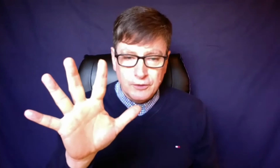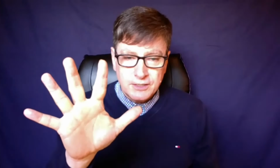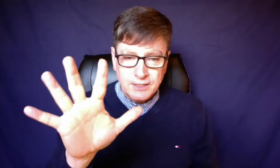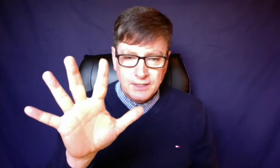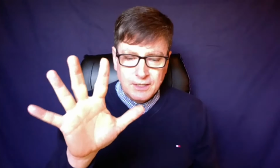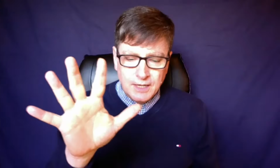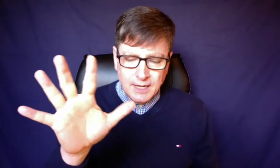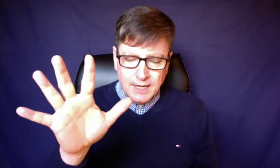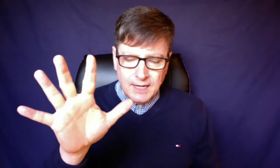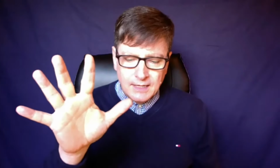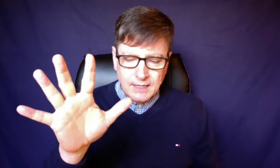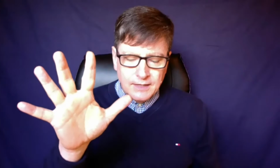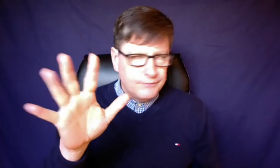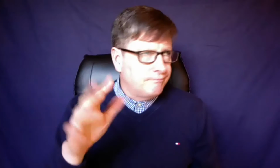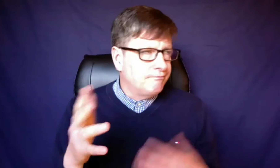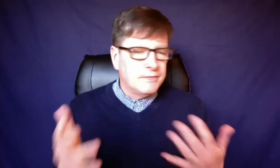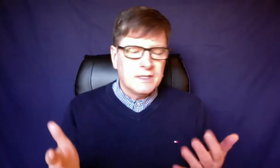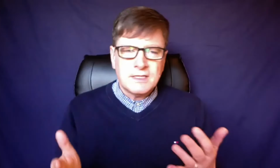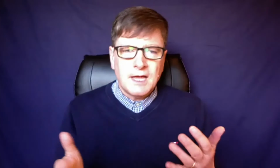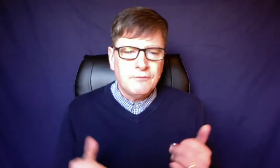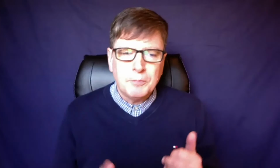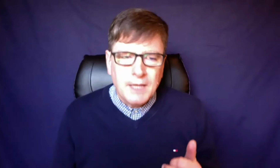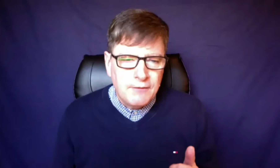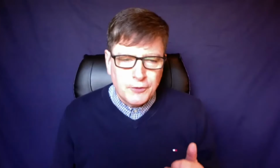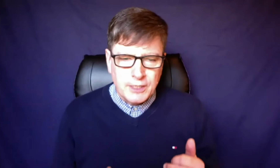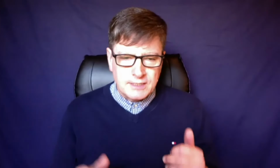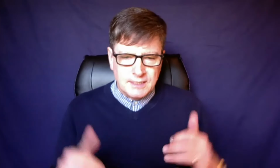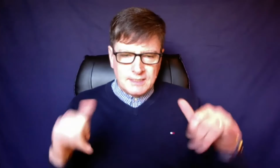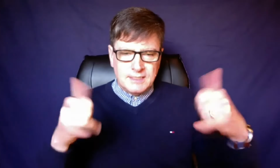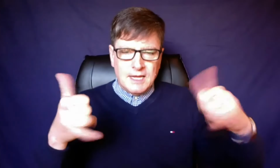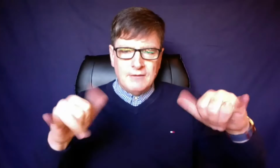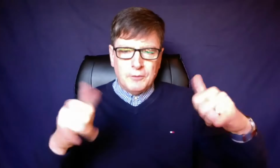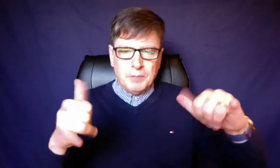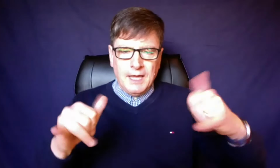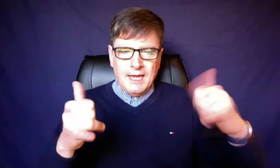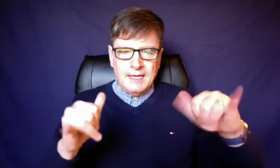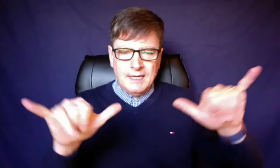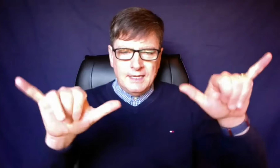area but may have a harder time making the five hand with their